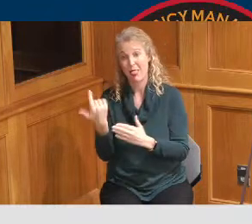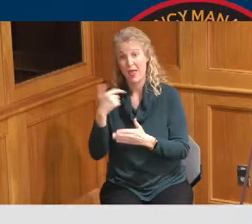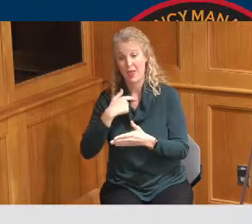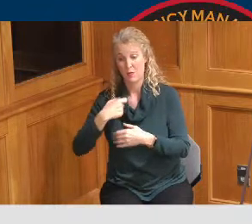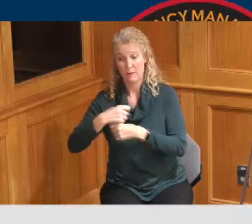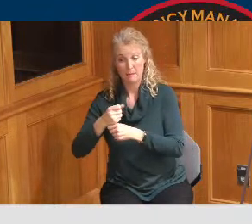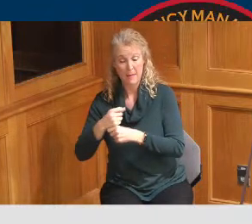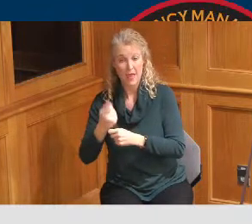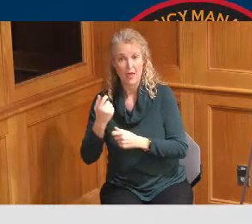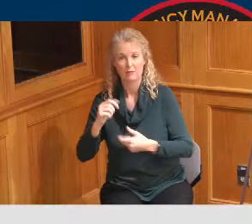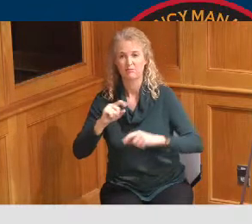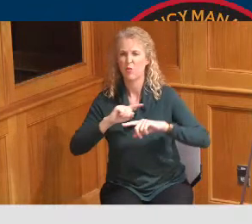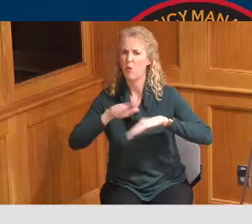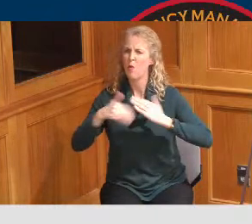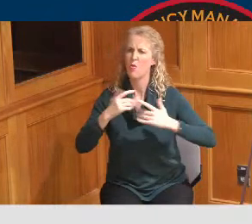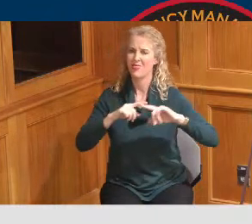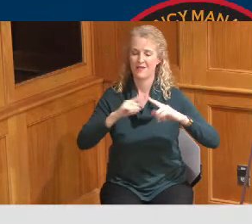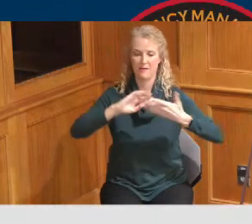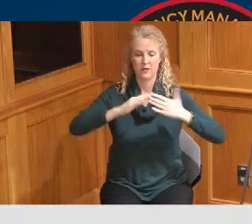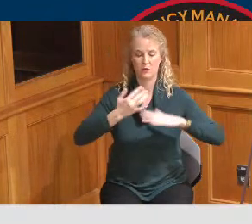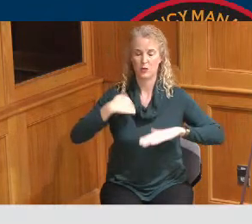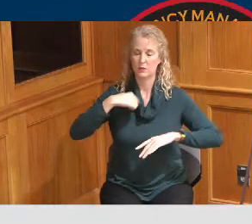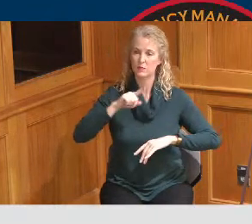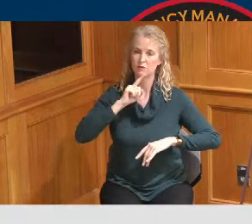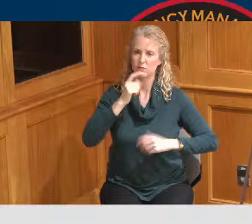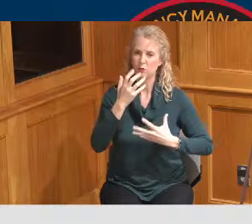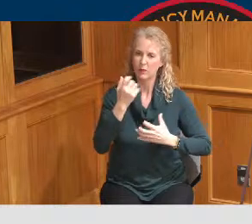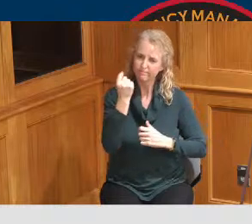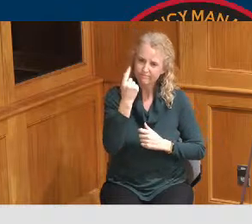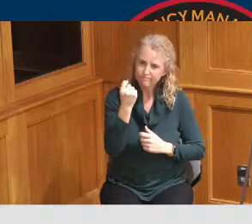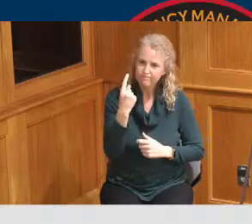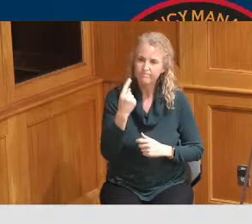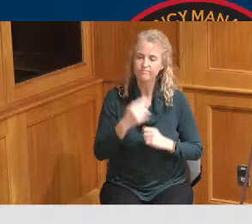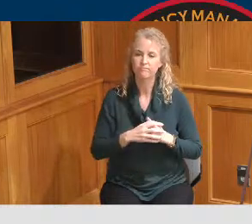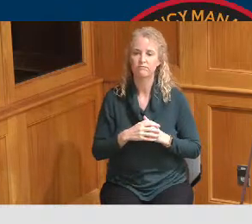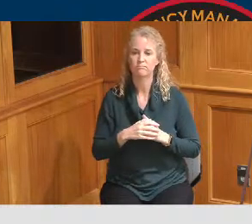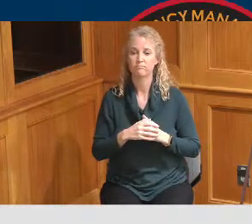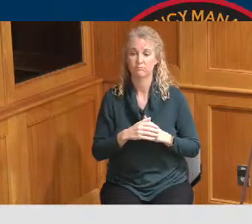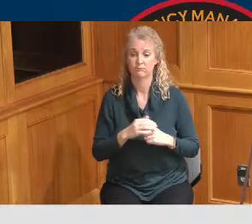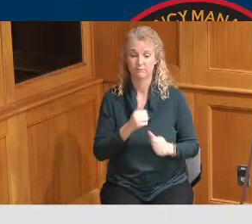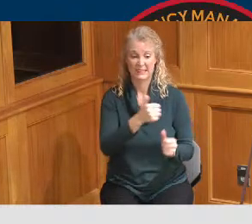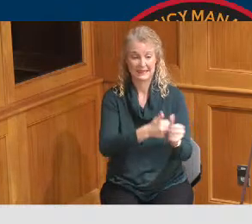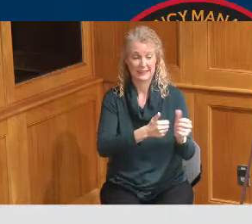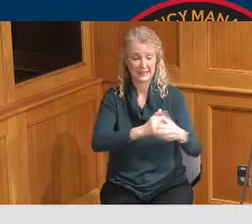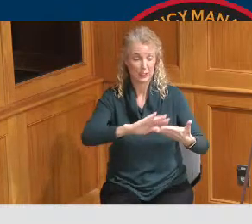different communities that we have to work with we understand how each of our townships Villages